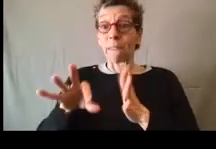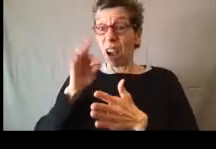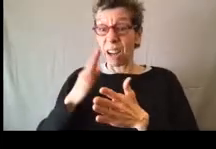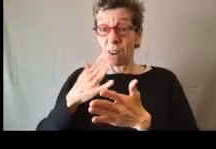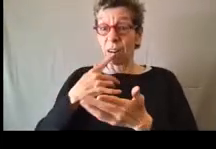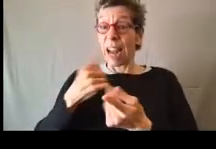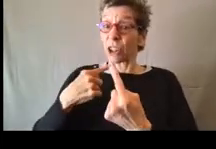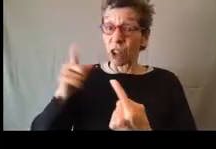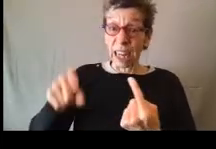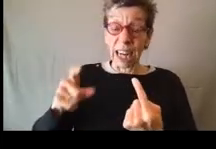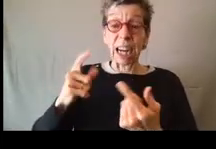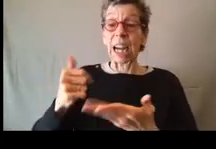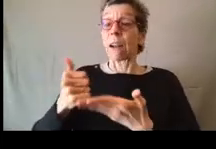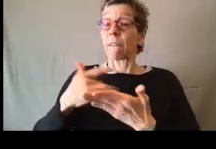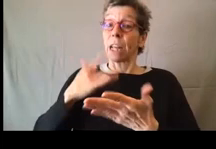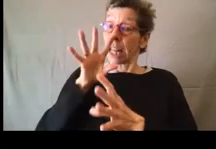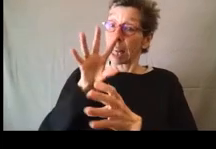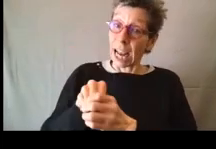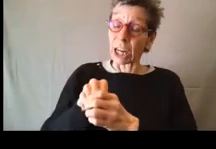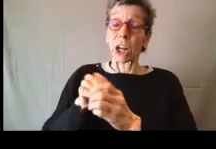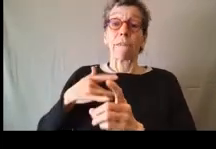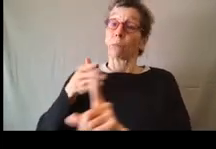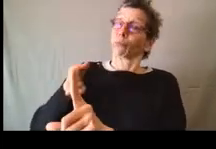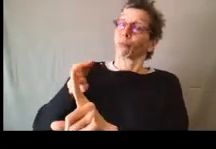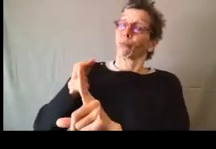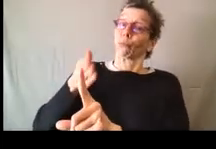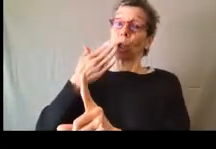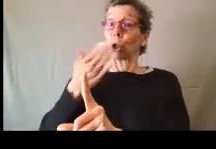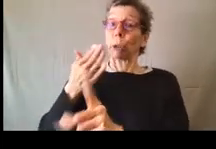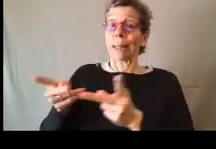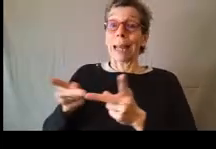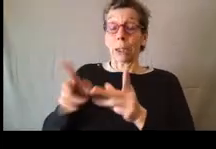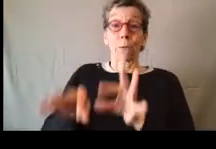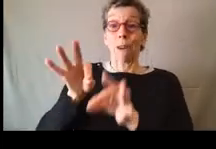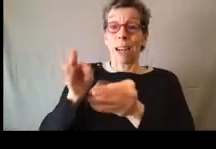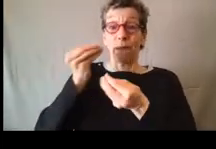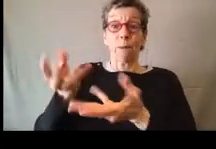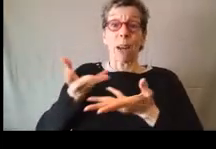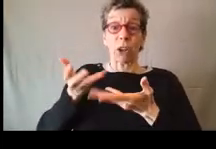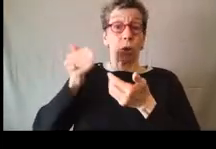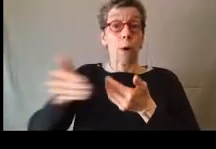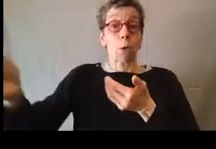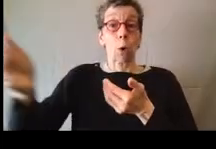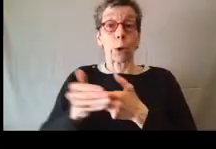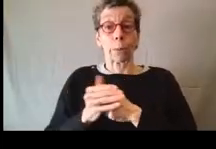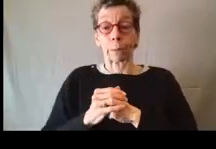engaging, all go to resources to help them move forward. The collection of pilot data